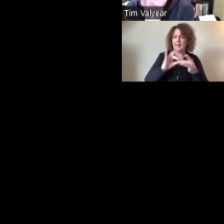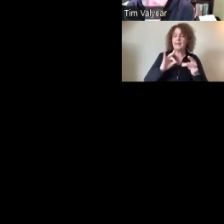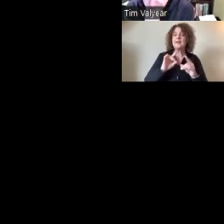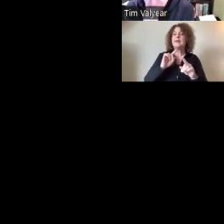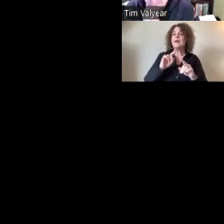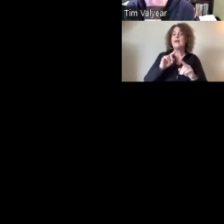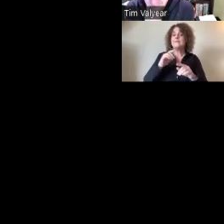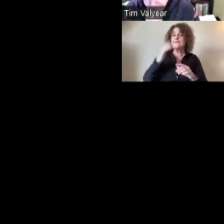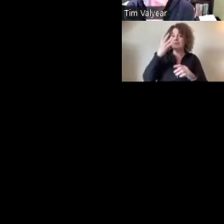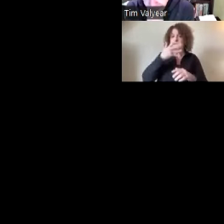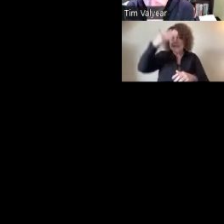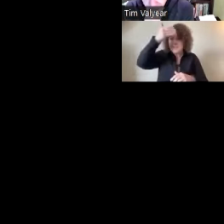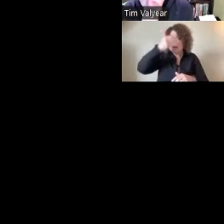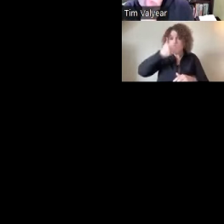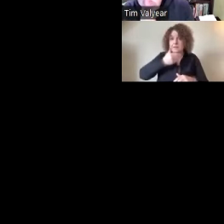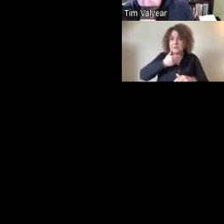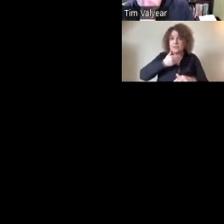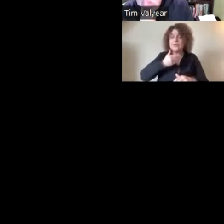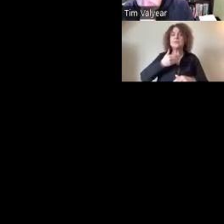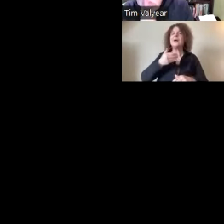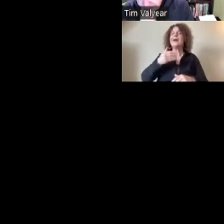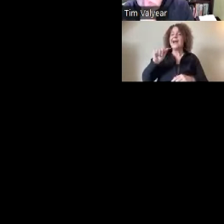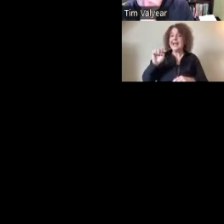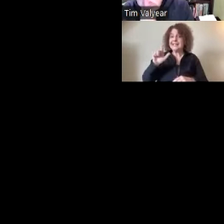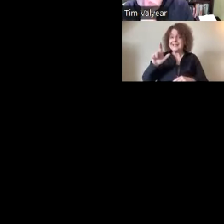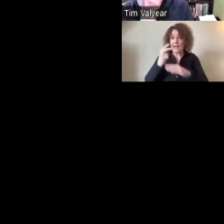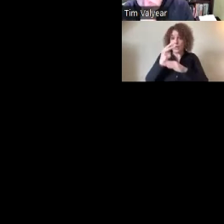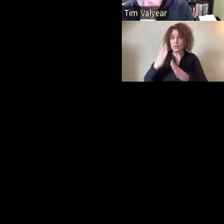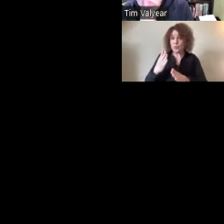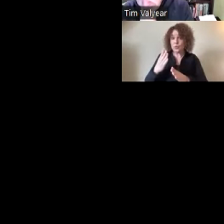date » SPEAKER: There is another